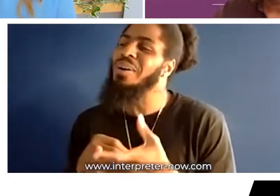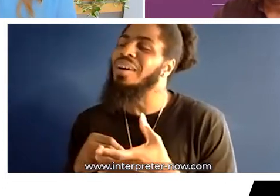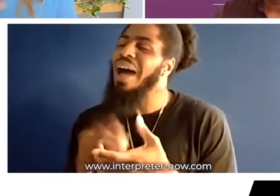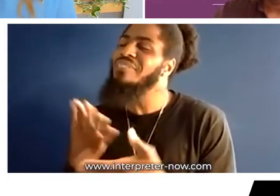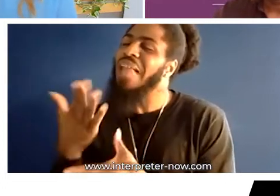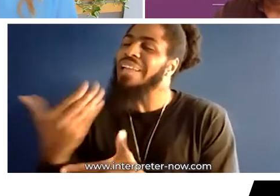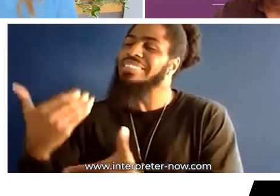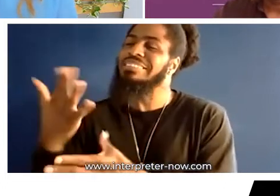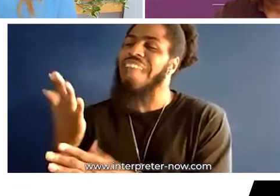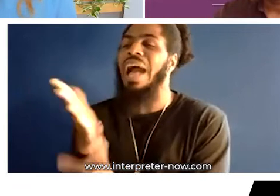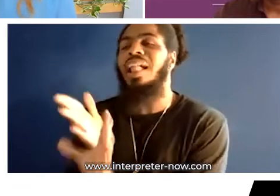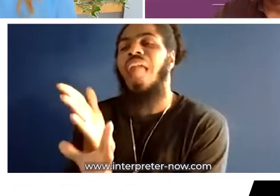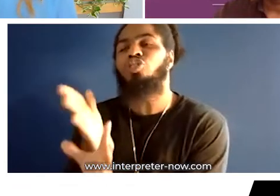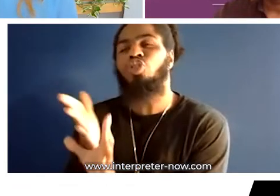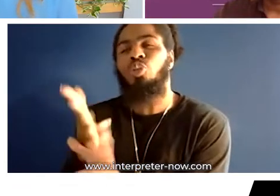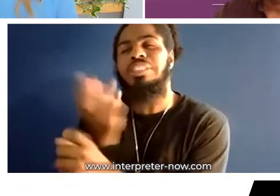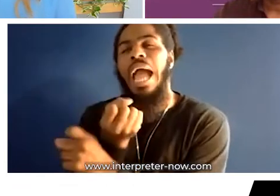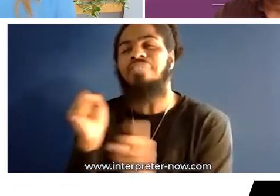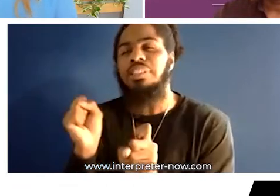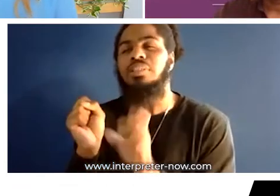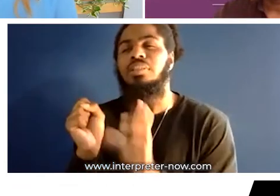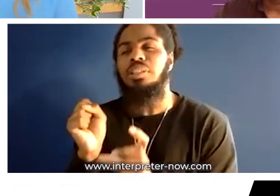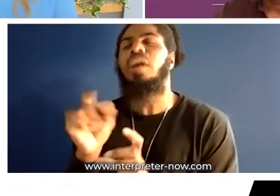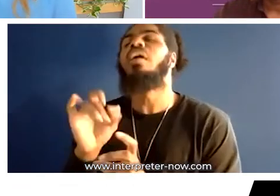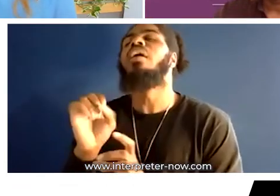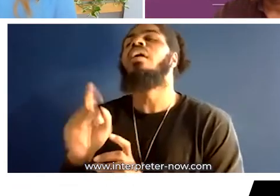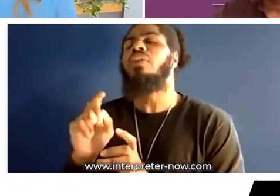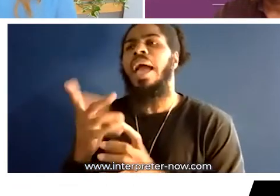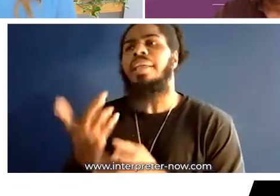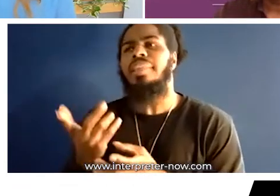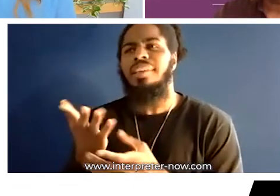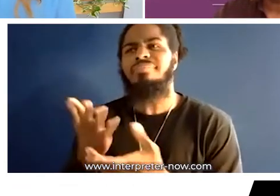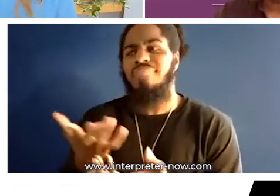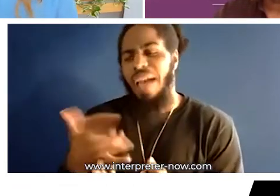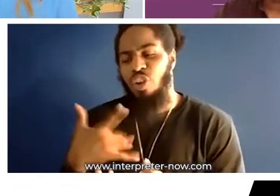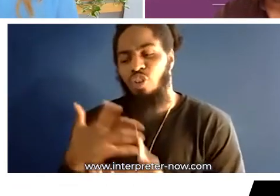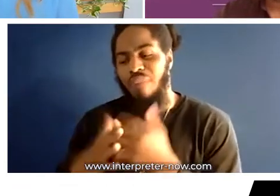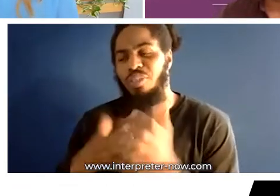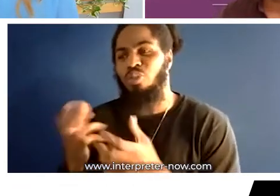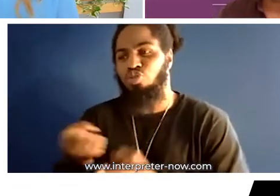to take risks, share my ideas, and so on. Right? It's all interconnected. Absolutely.